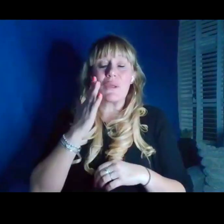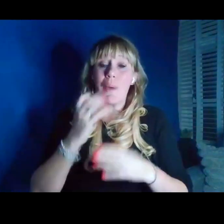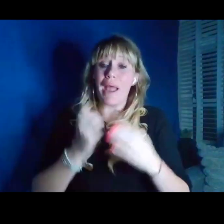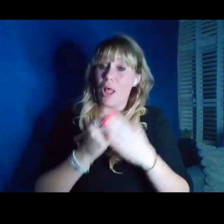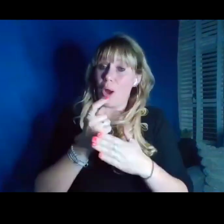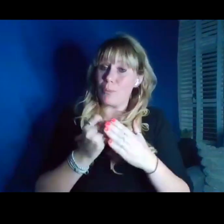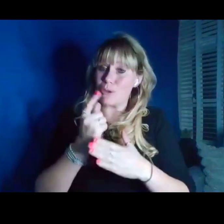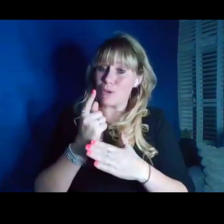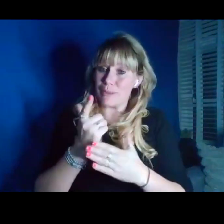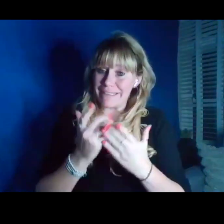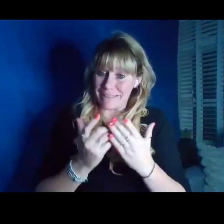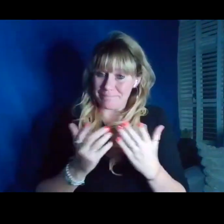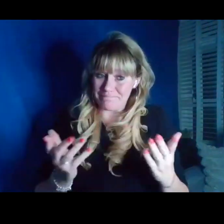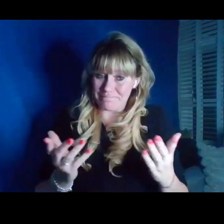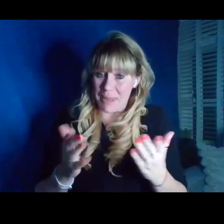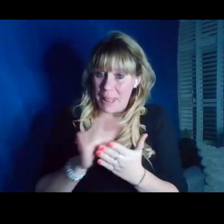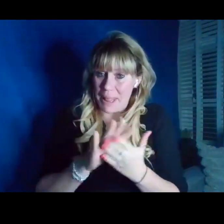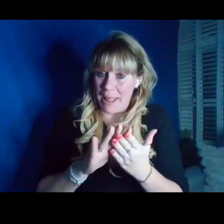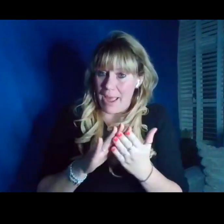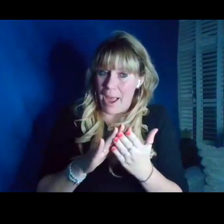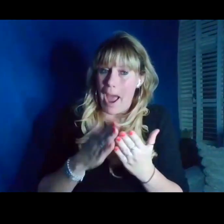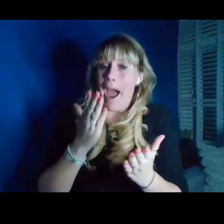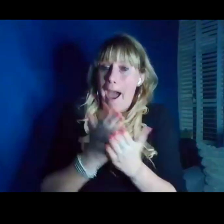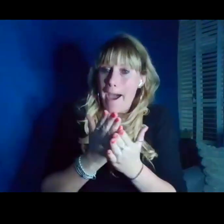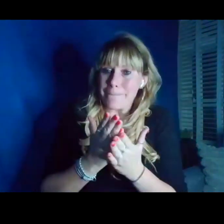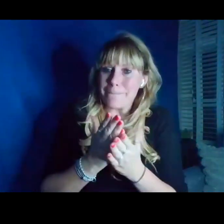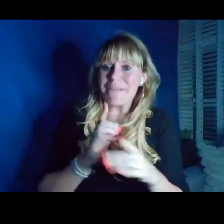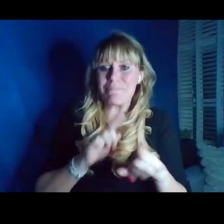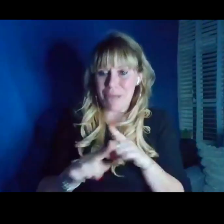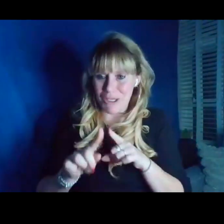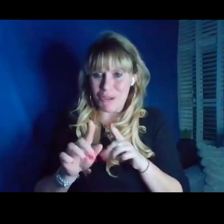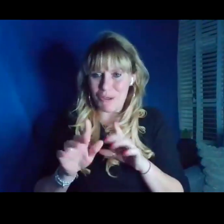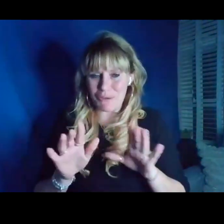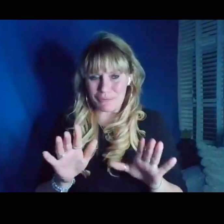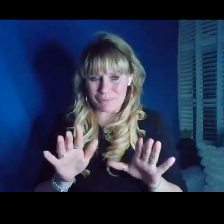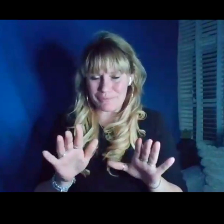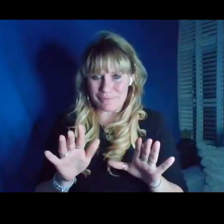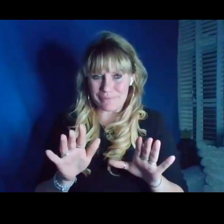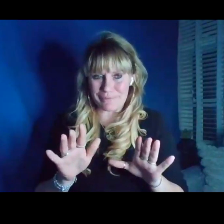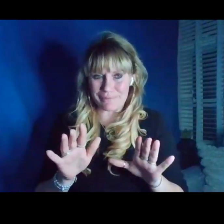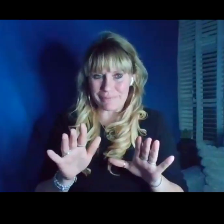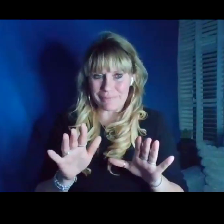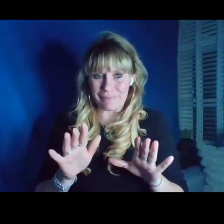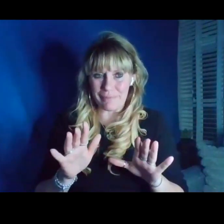I just want to say thank you to Ju